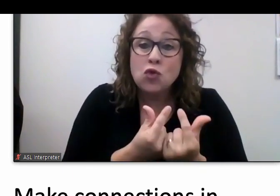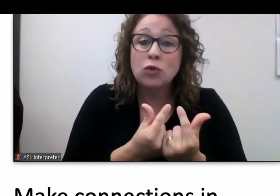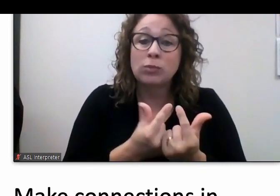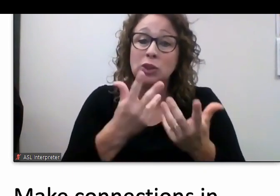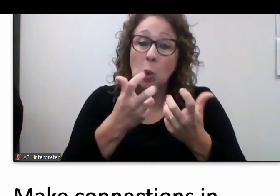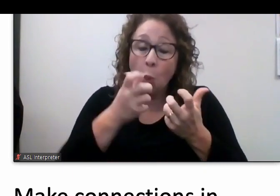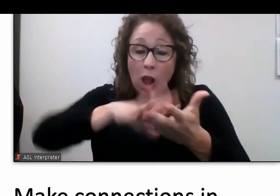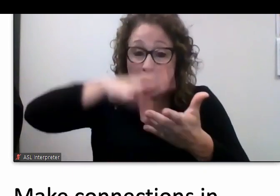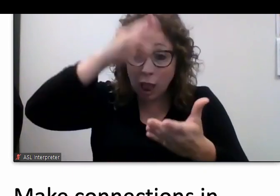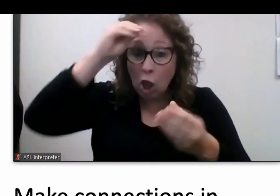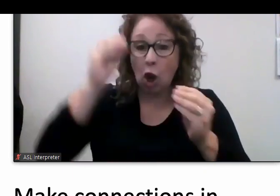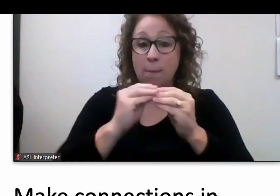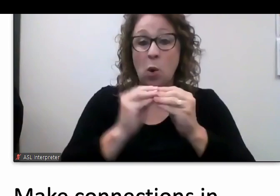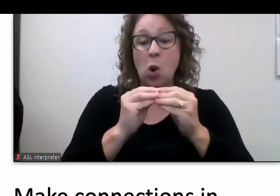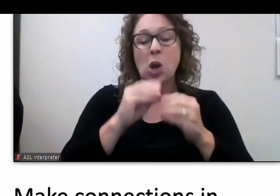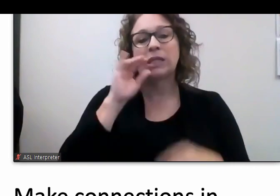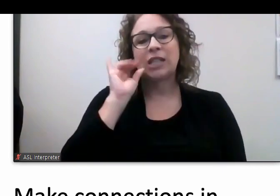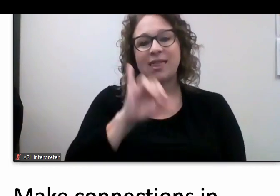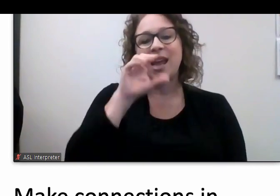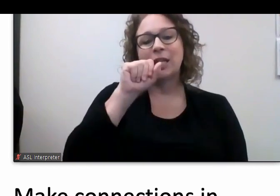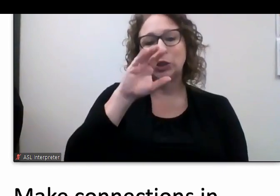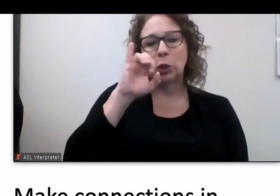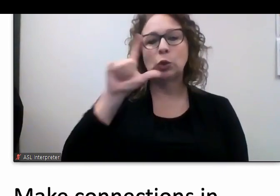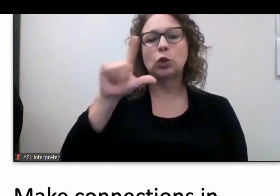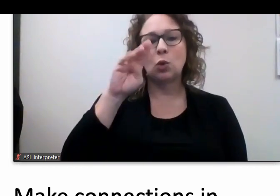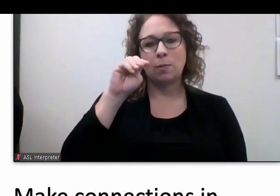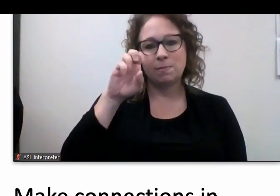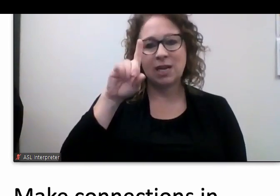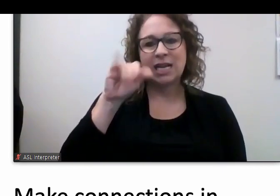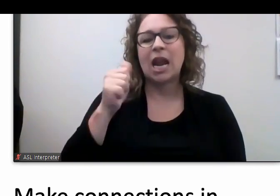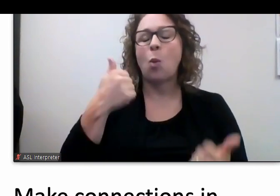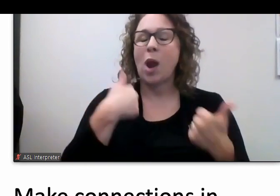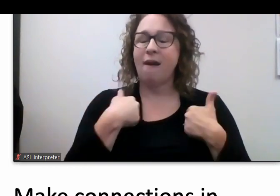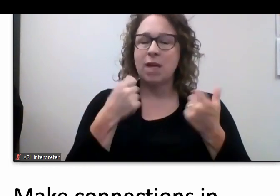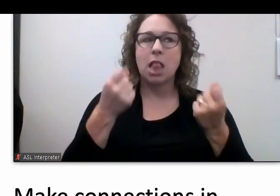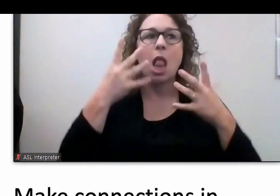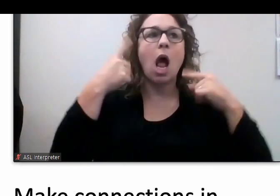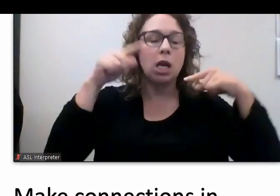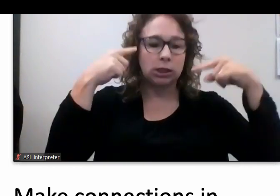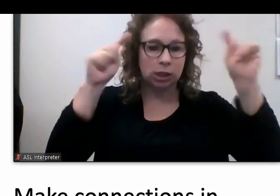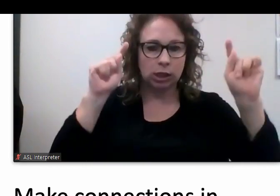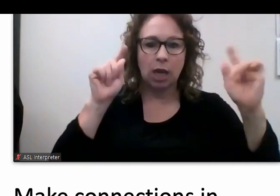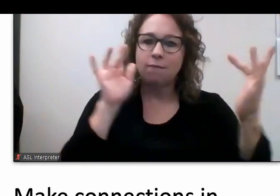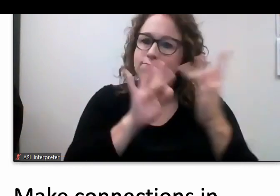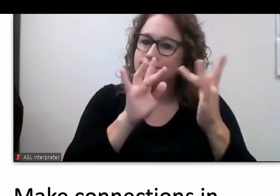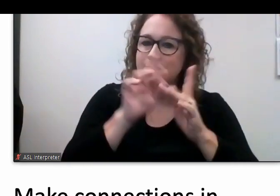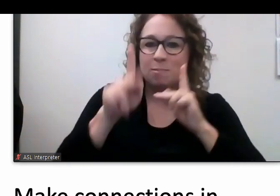So social media - we have a lot of success on reaching people through our Facebook page.